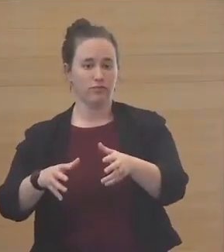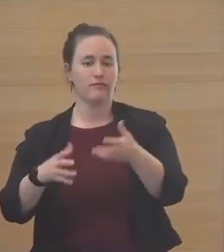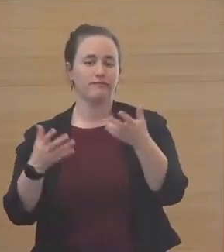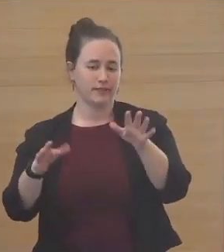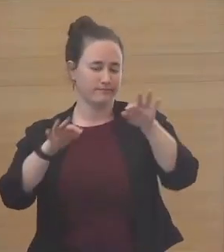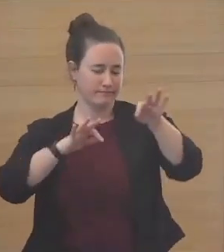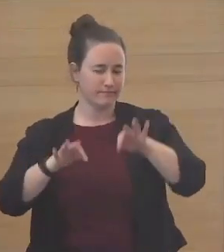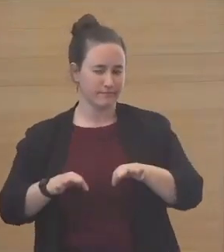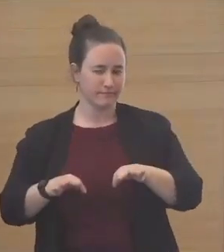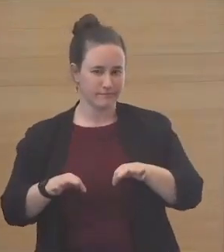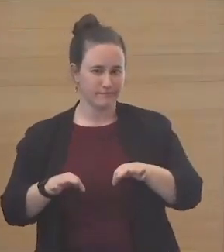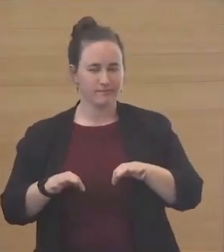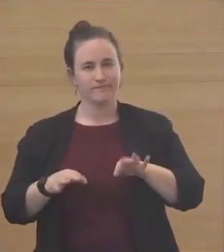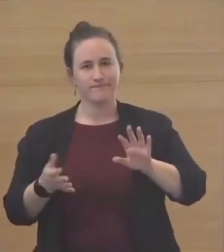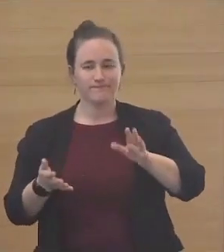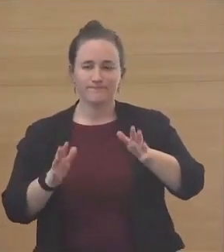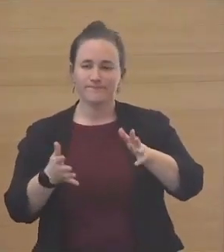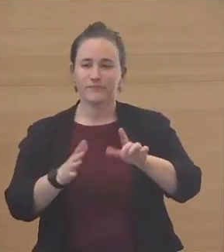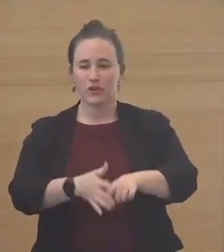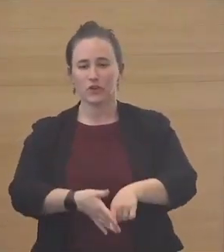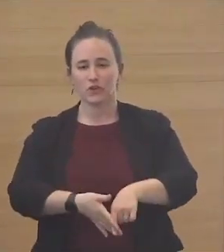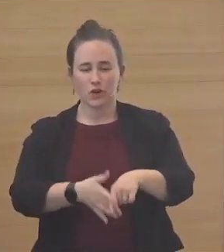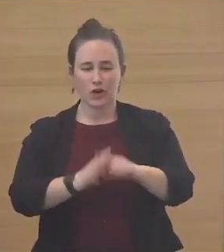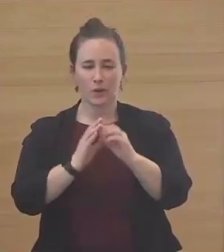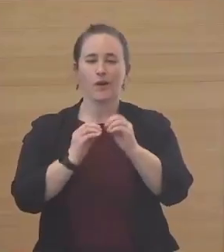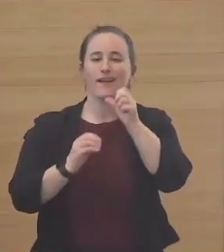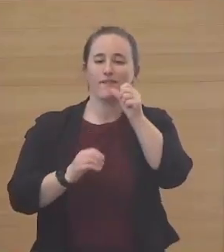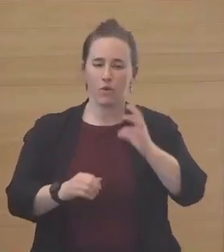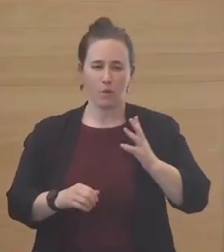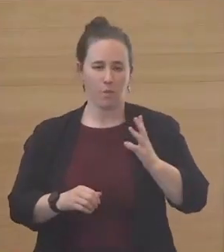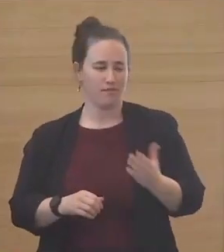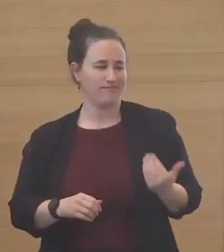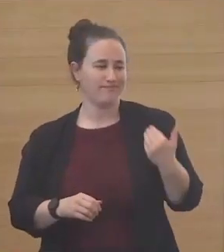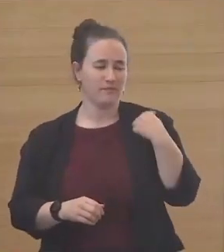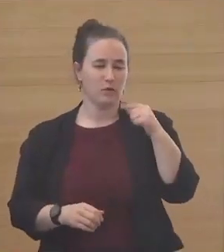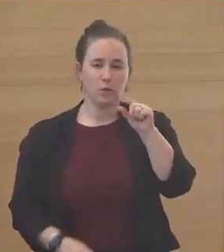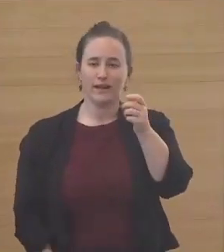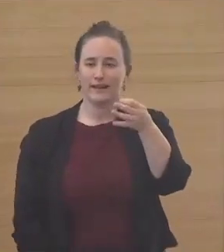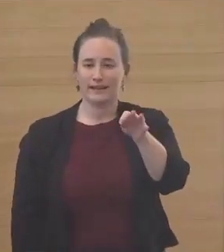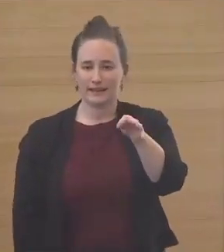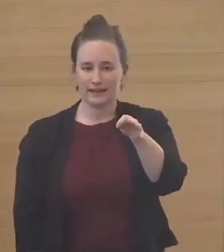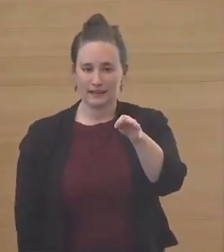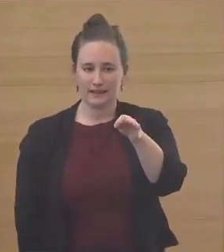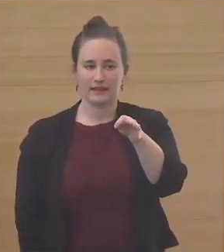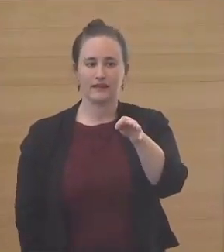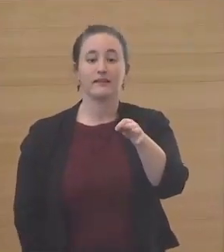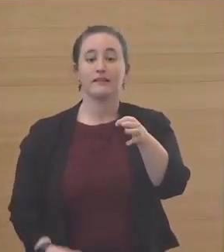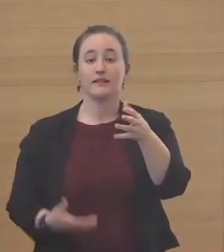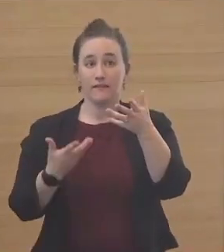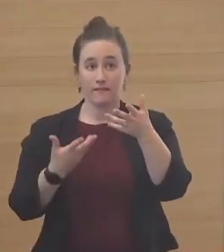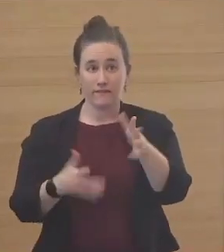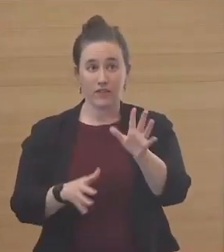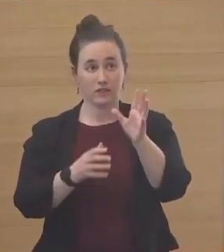it started kind of informally back in 2019 after advocating to get the Great Fight for